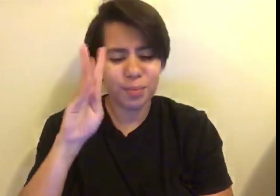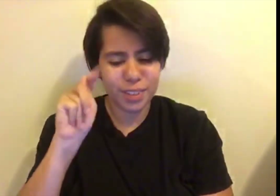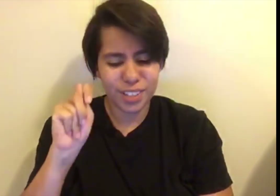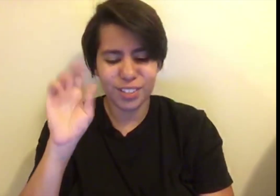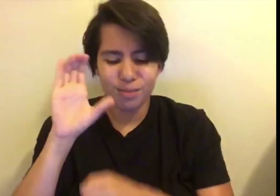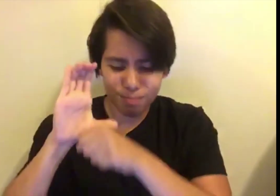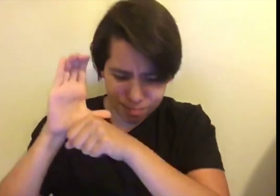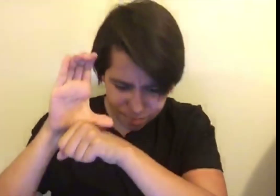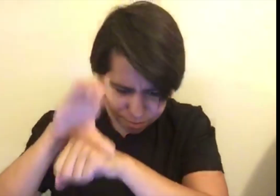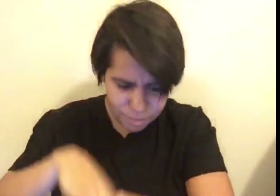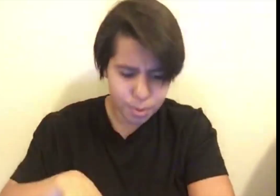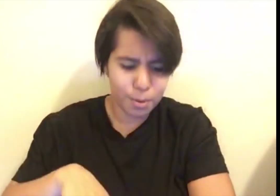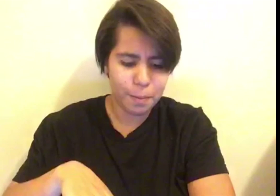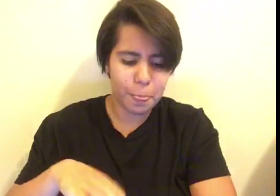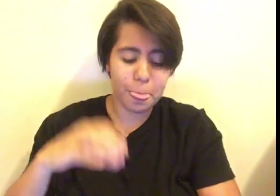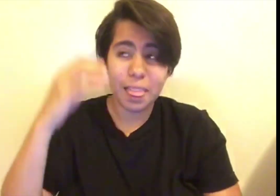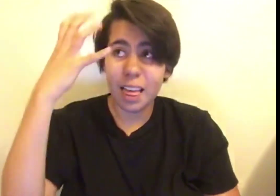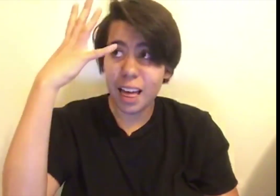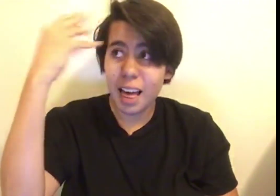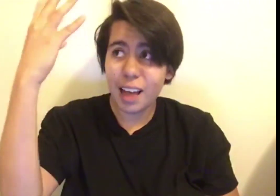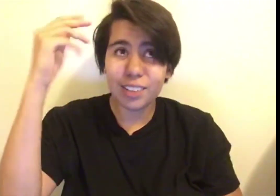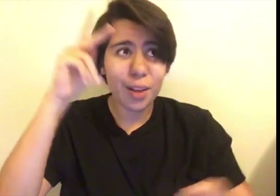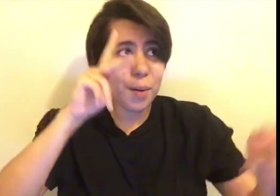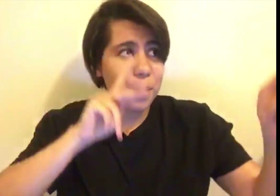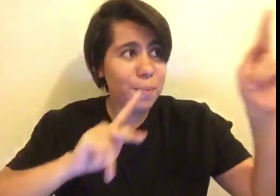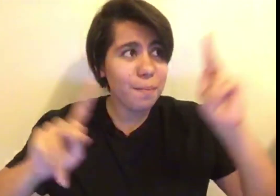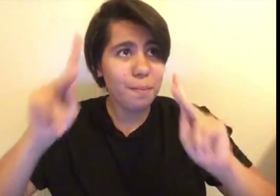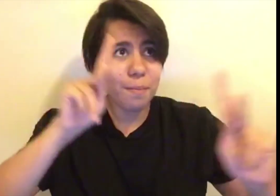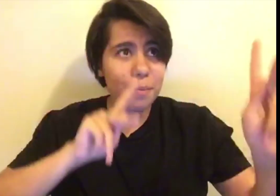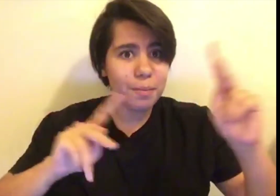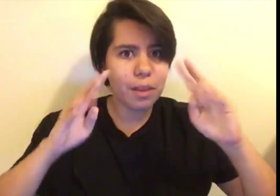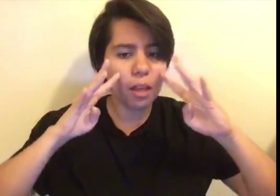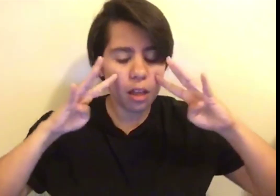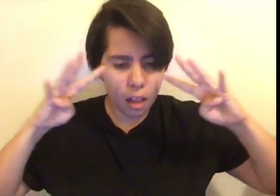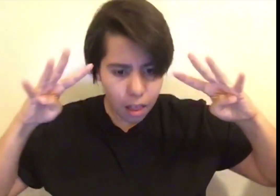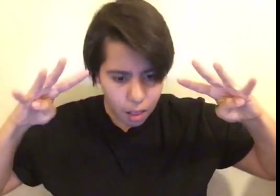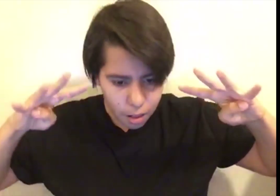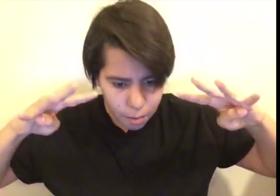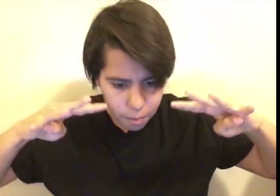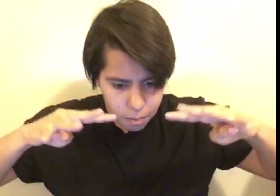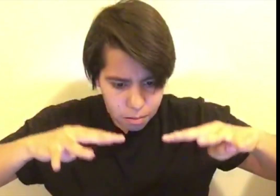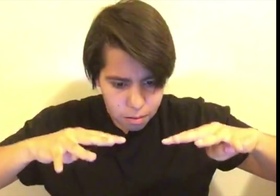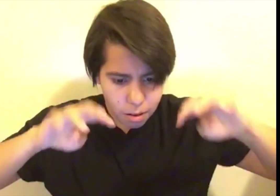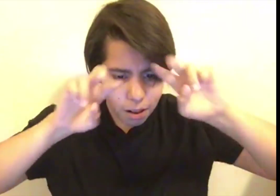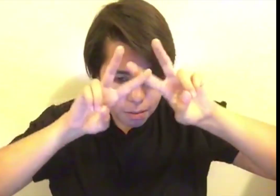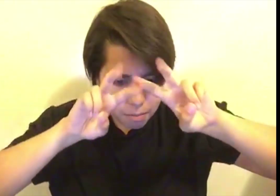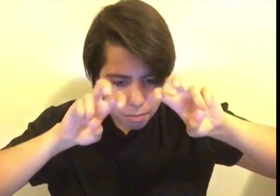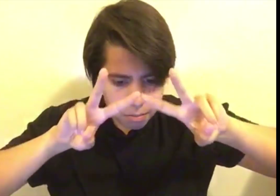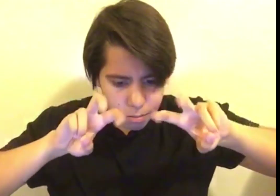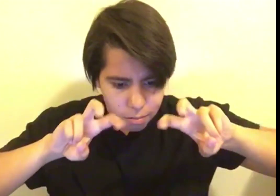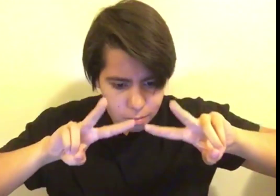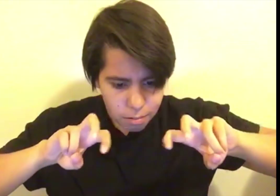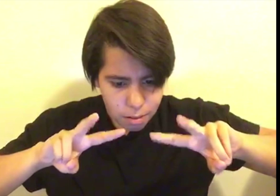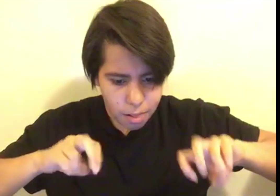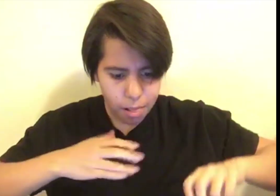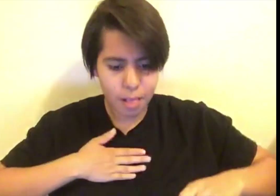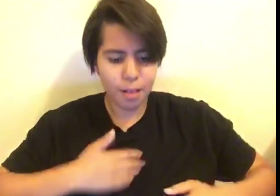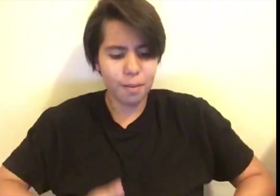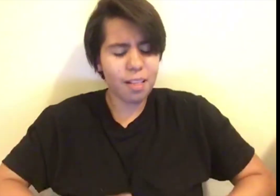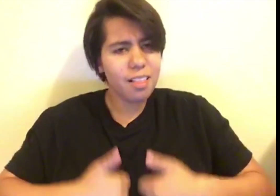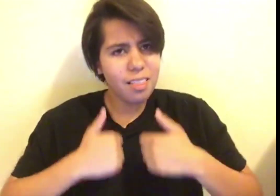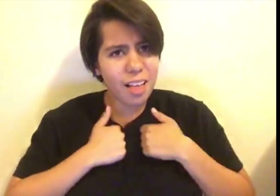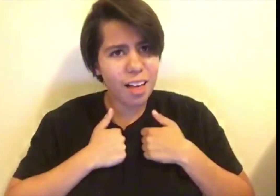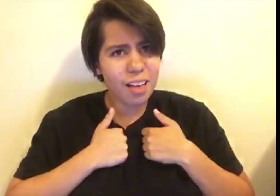[Brock Turner forced the details to be brutally dissected before the public.